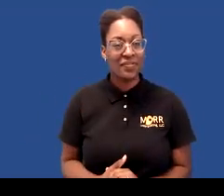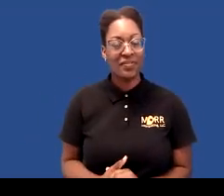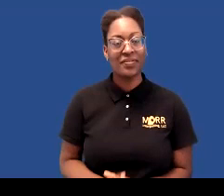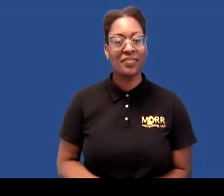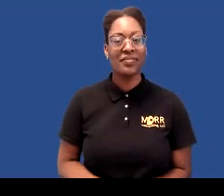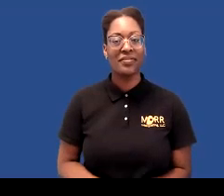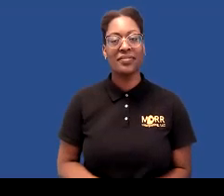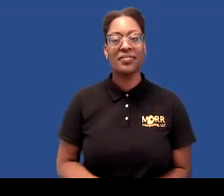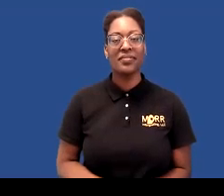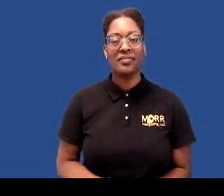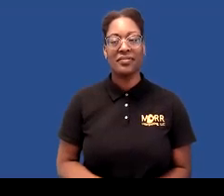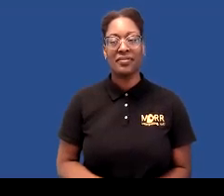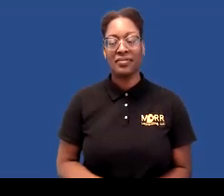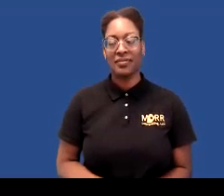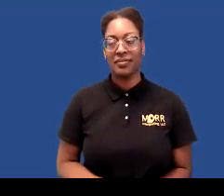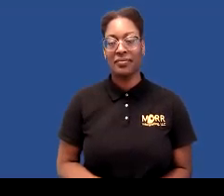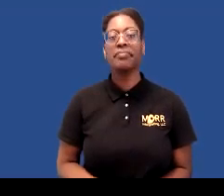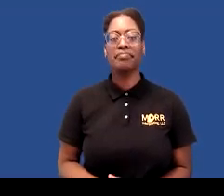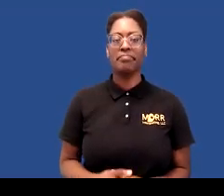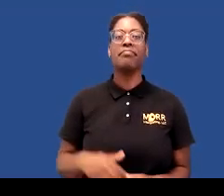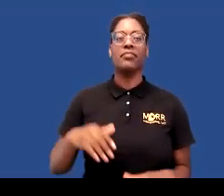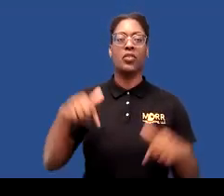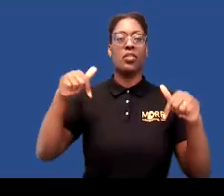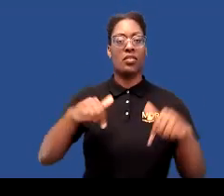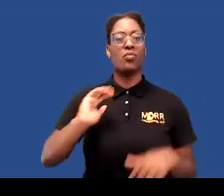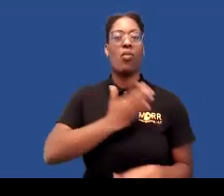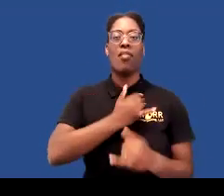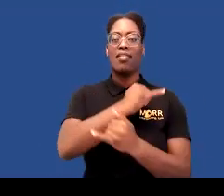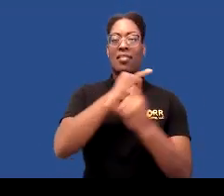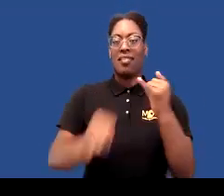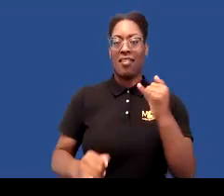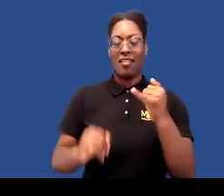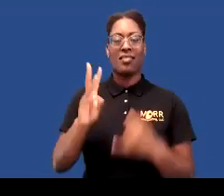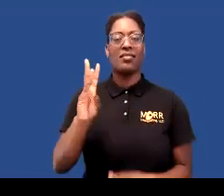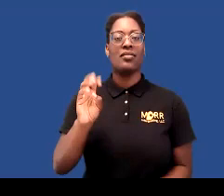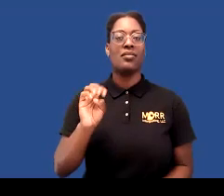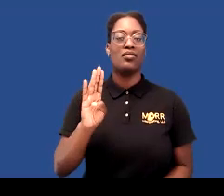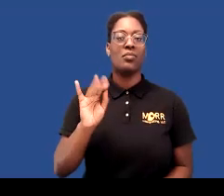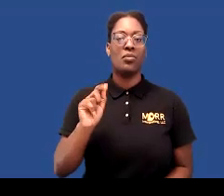Thank you. So this is our last webinar of 2020, but we really do hope that you'll join and contribute